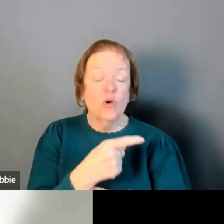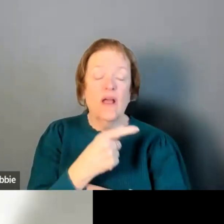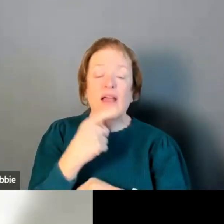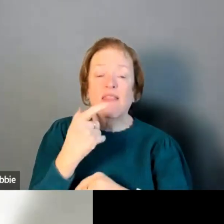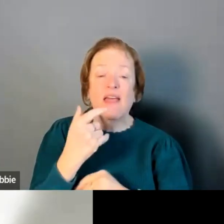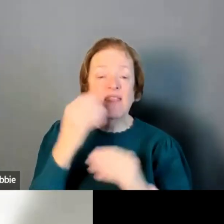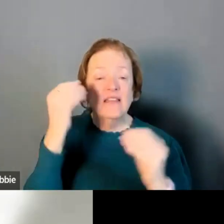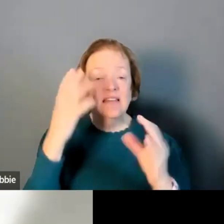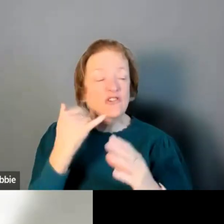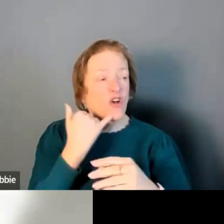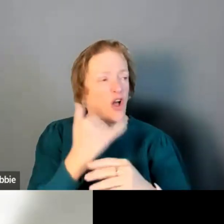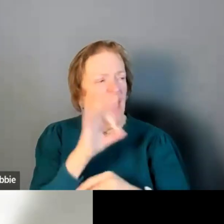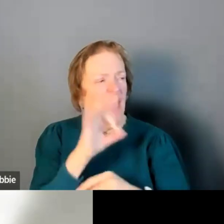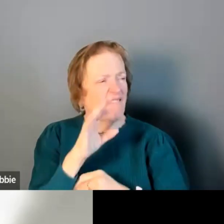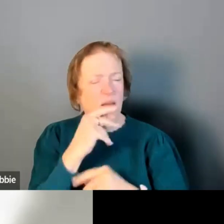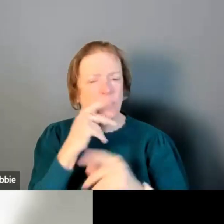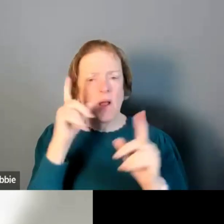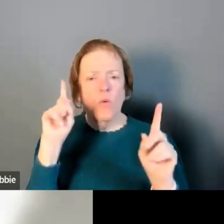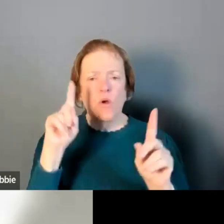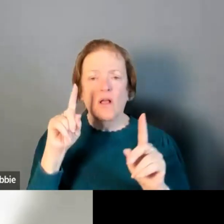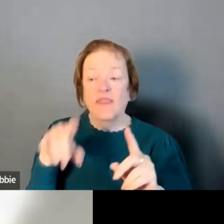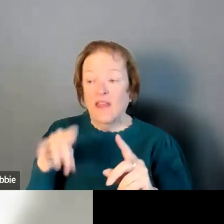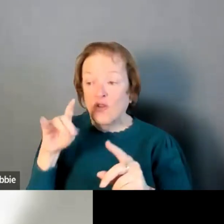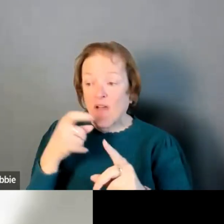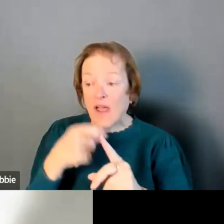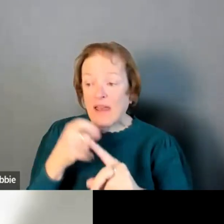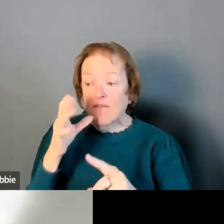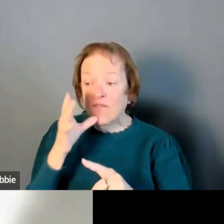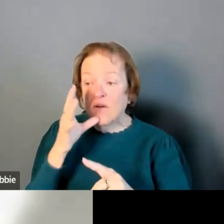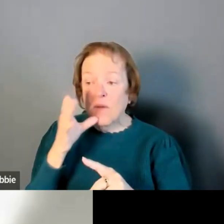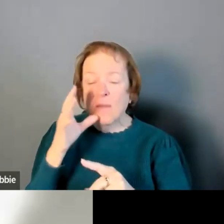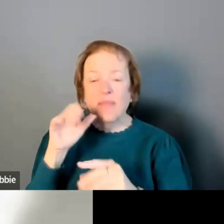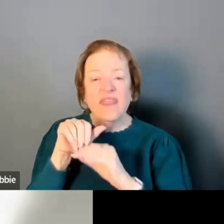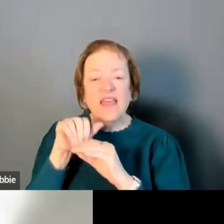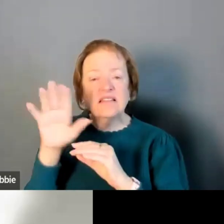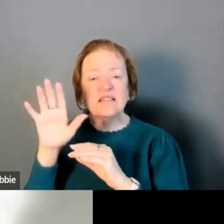FM's not working, and then you find out from the mom that they sent the hearing aid in for repair.